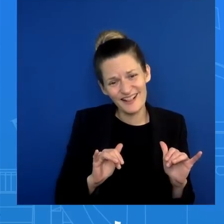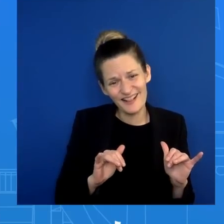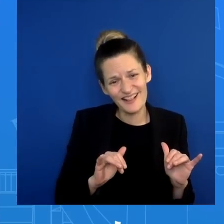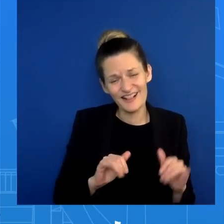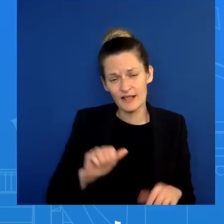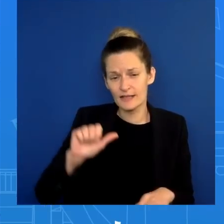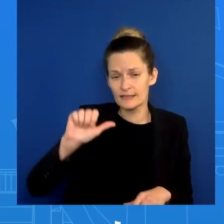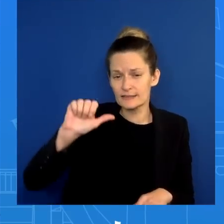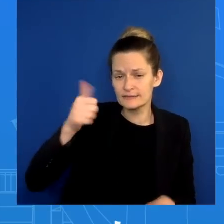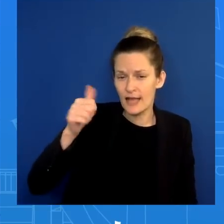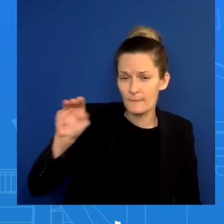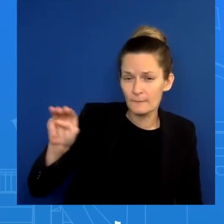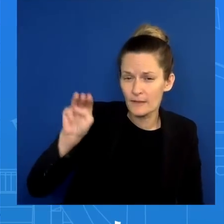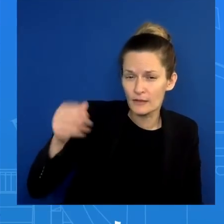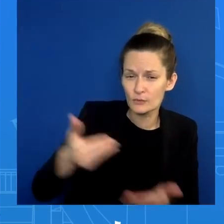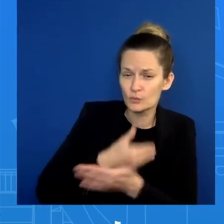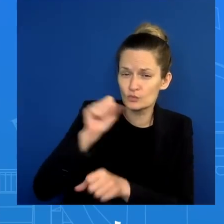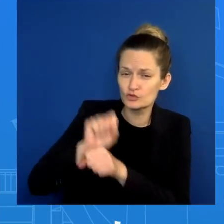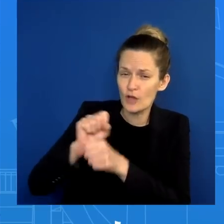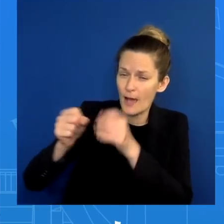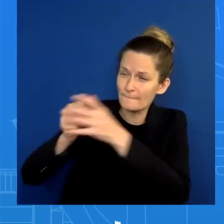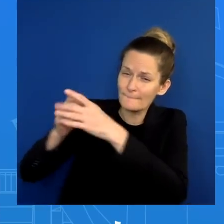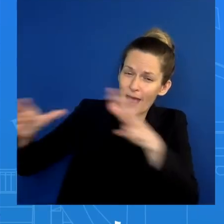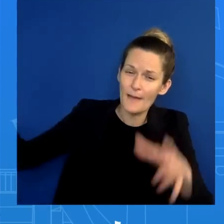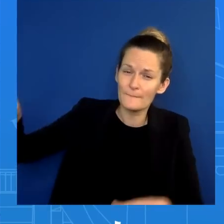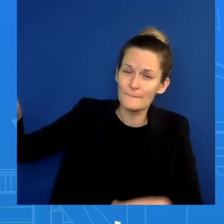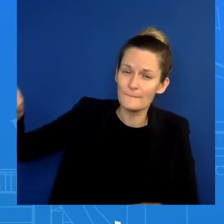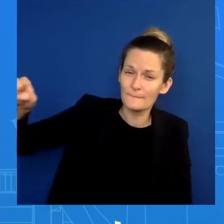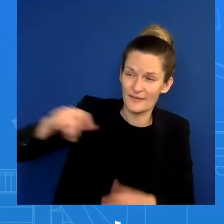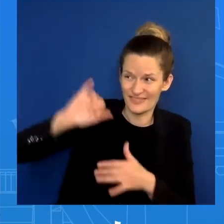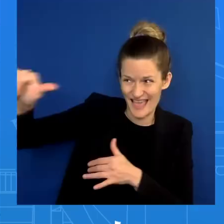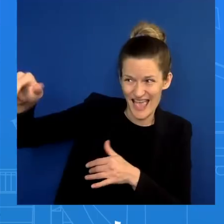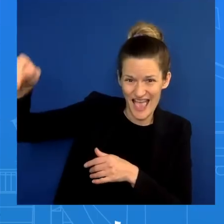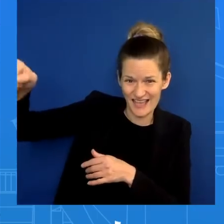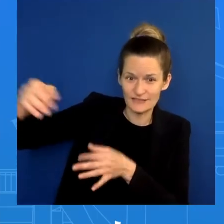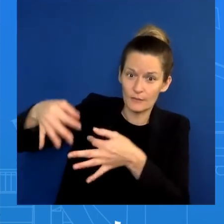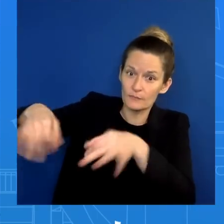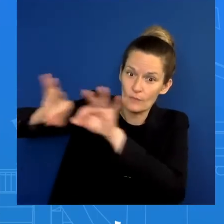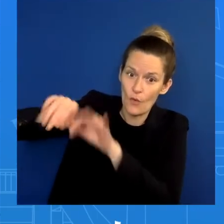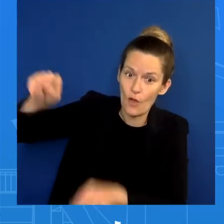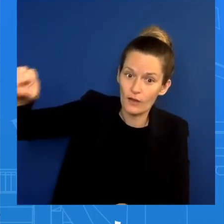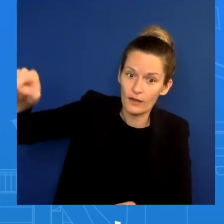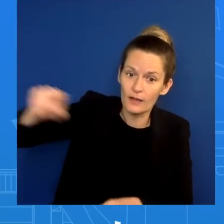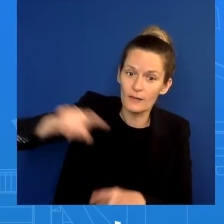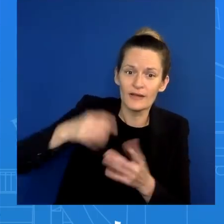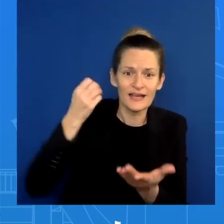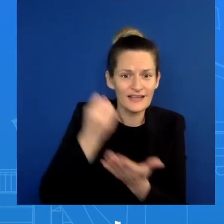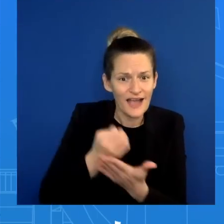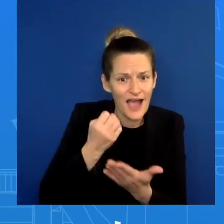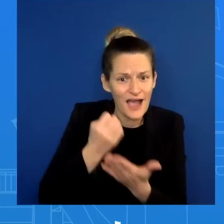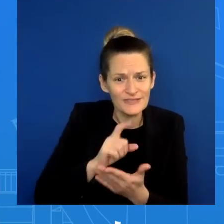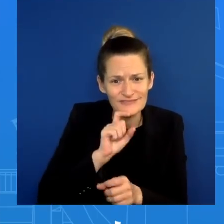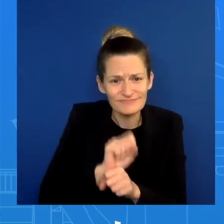That matters. The economy is stronger than it's been in some time. But and we have said that you've heard the president say